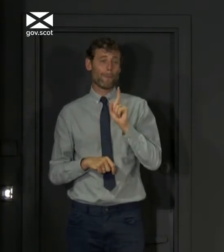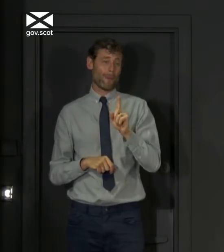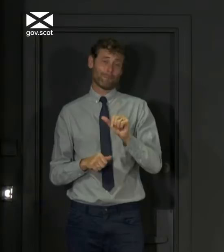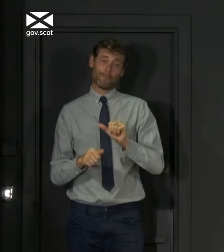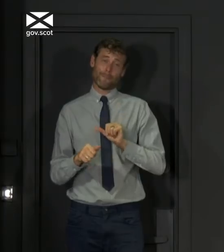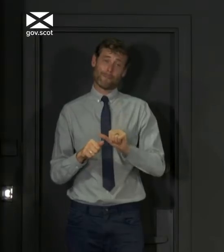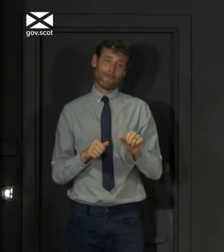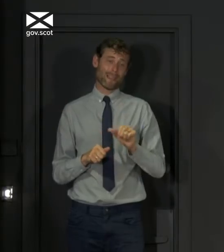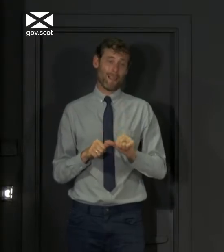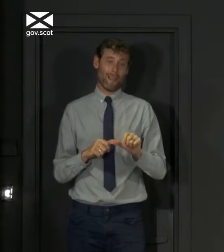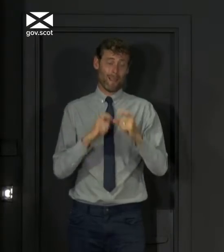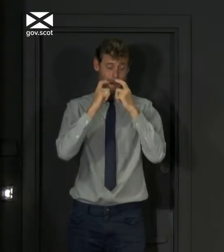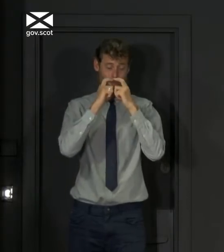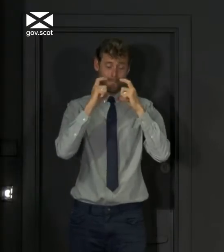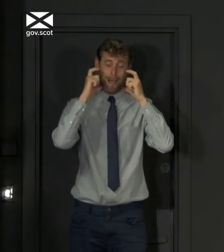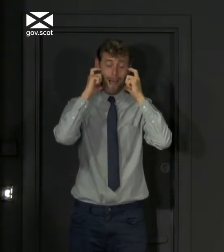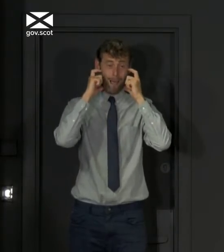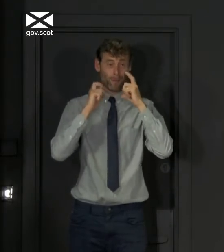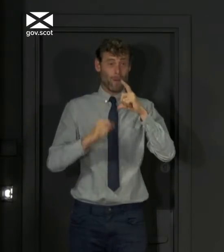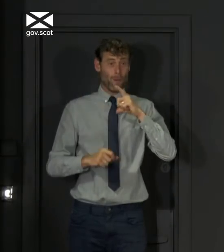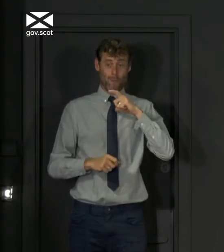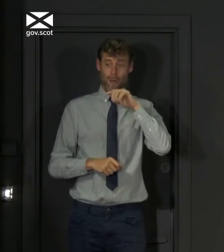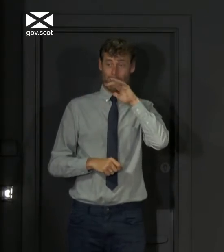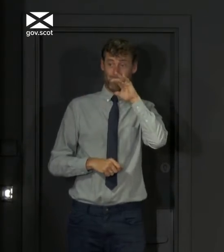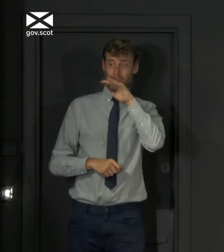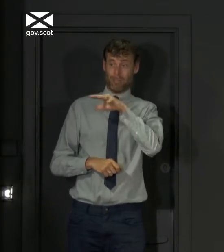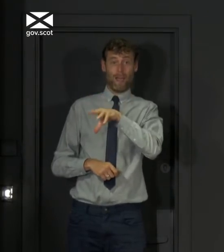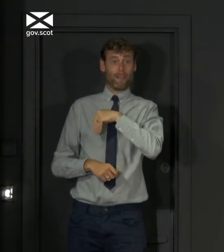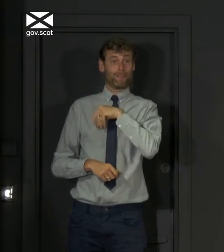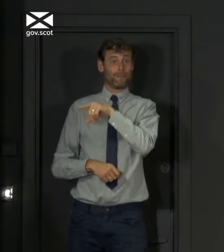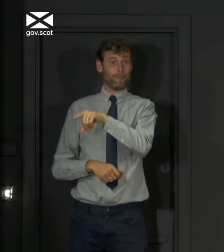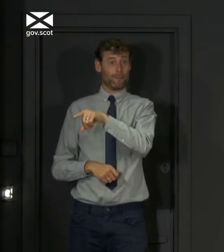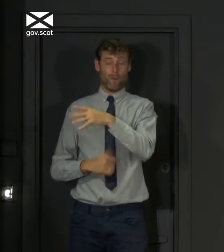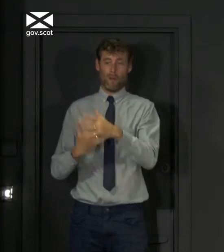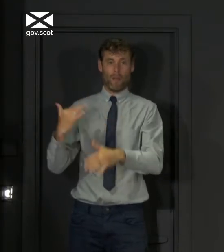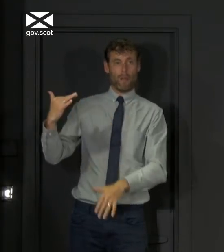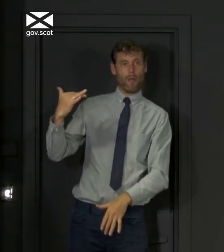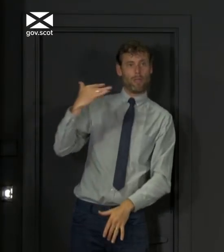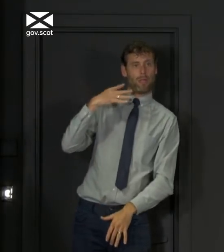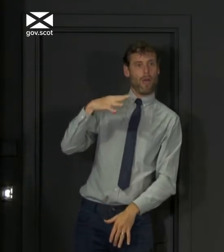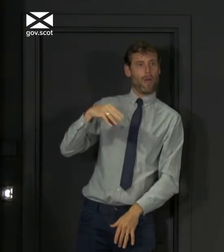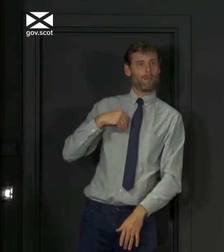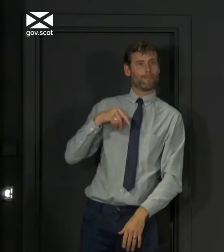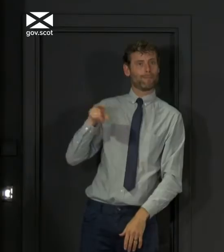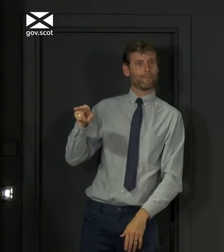of passing the virus on to somebody else or getting it from somebody else. Now, we will